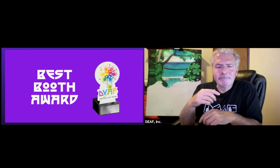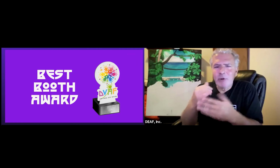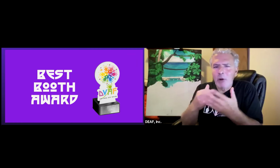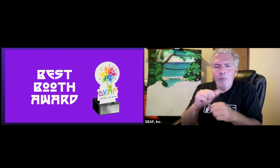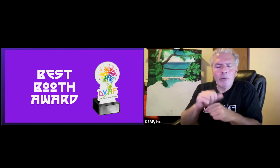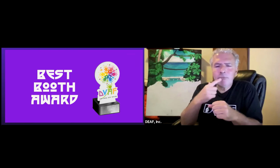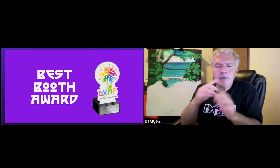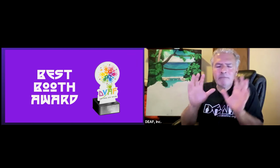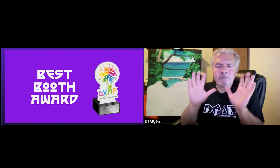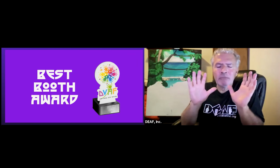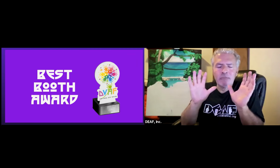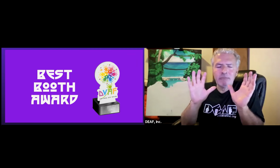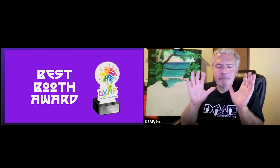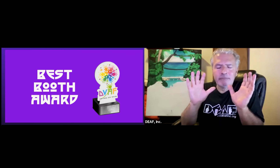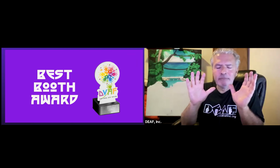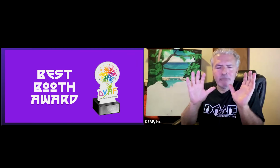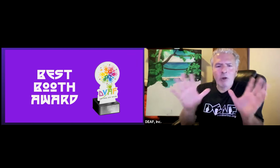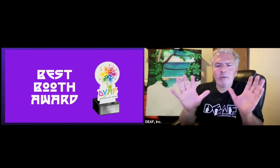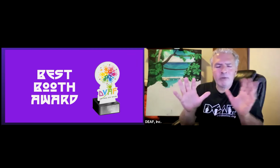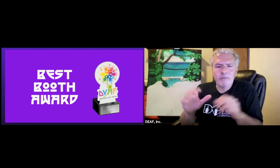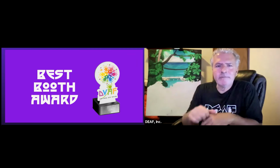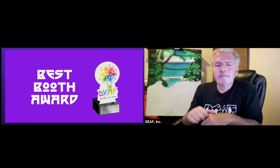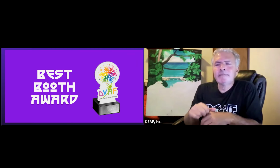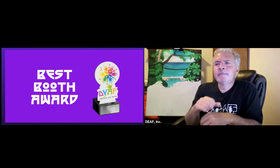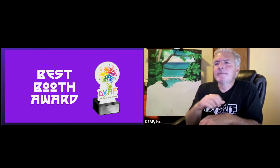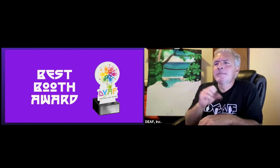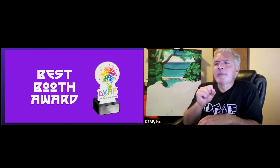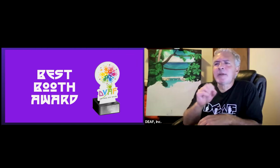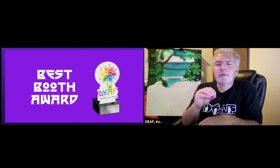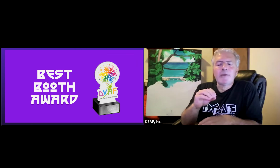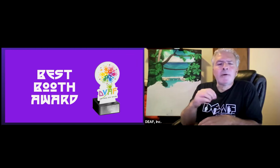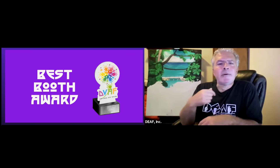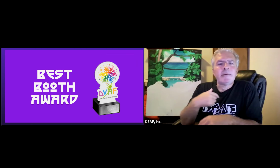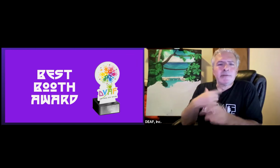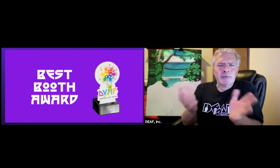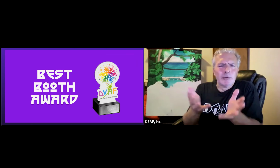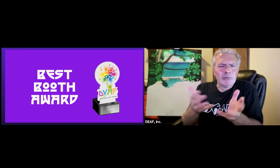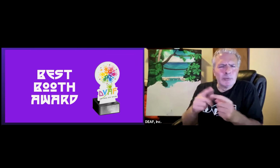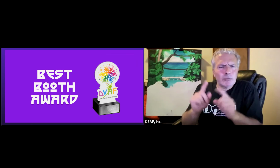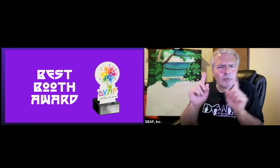There's 30 artists and the artwork is just wonderful. It's so incredible.